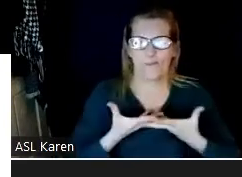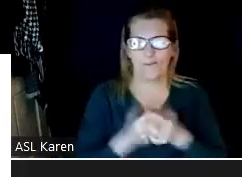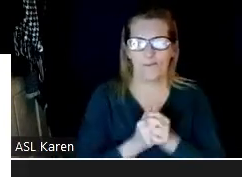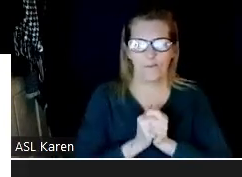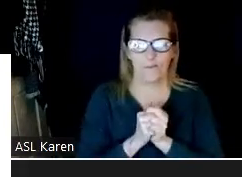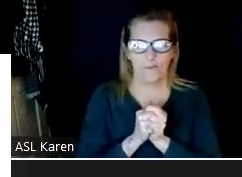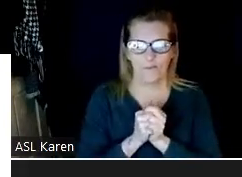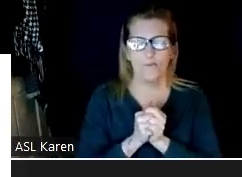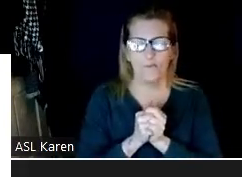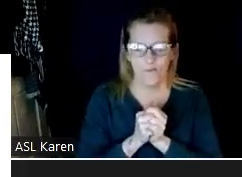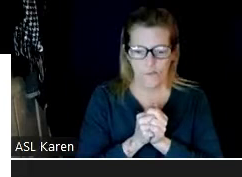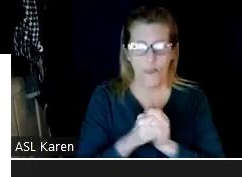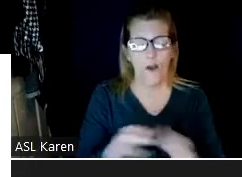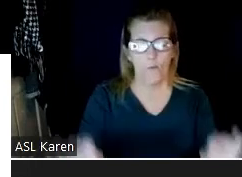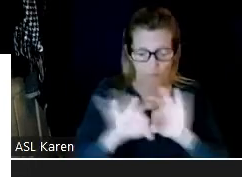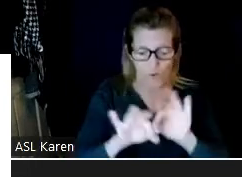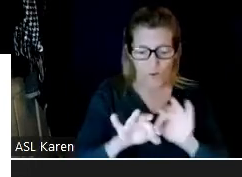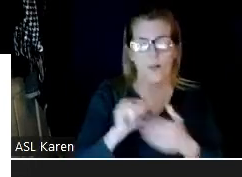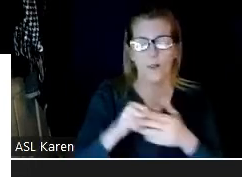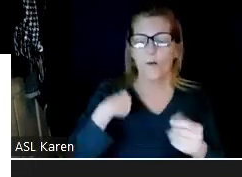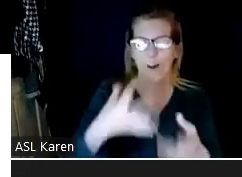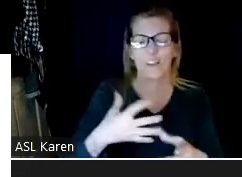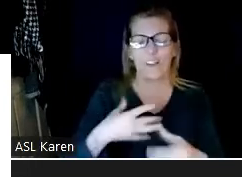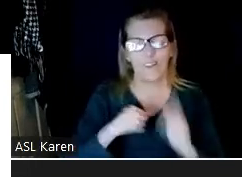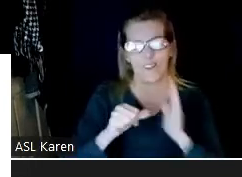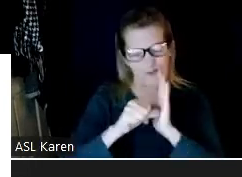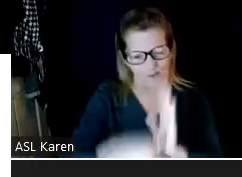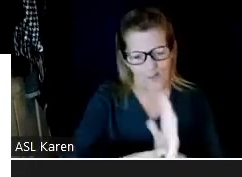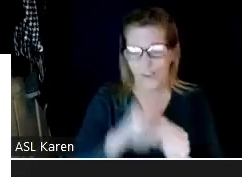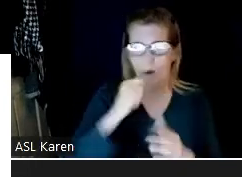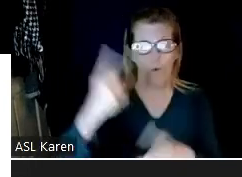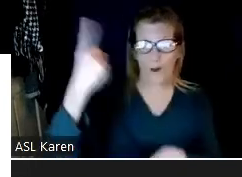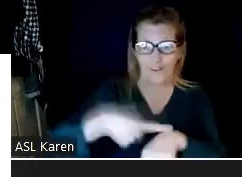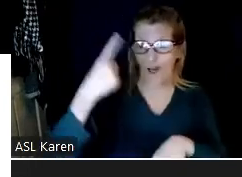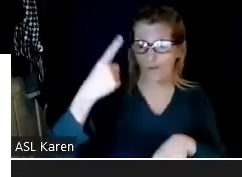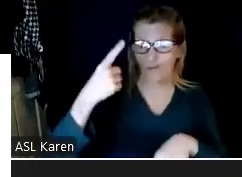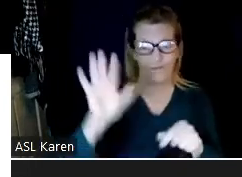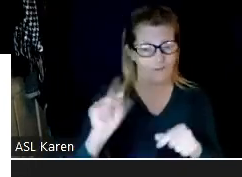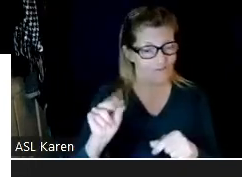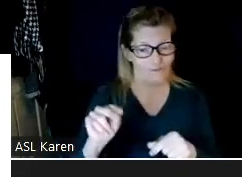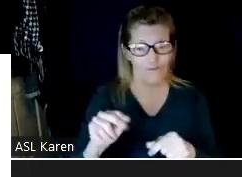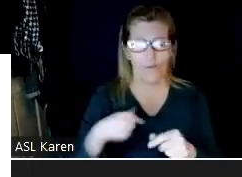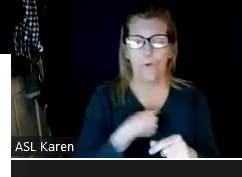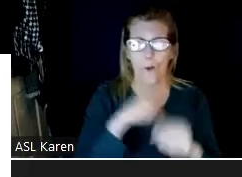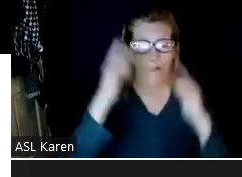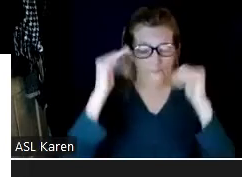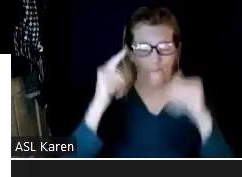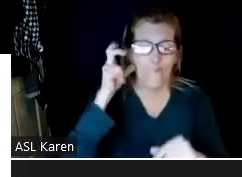15:08:06 Importantly, I want to emphasize that this is not a one time exercise. So we hope to hear a lot from you today.